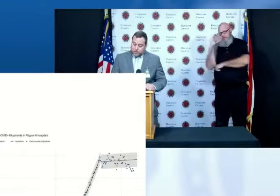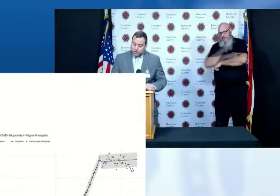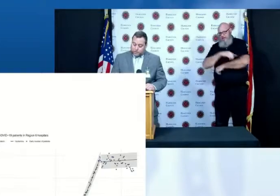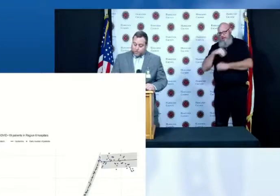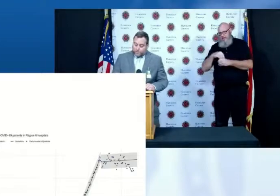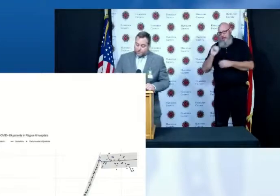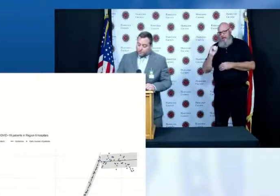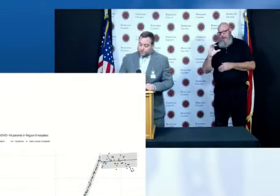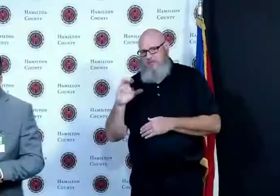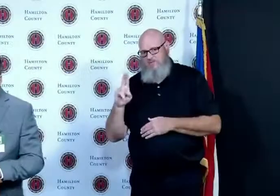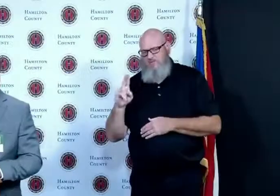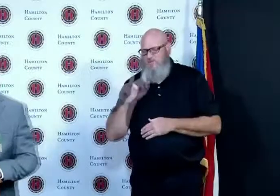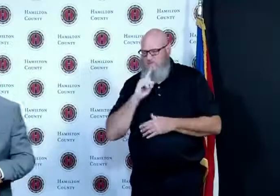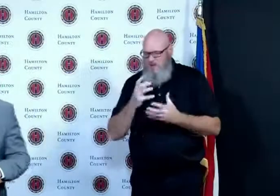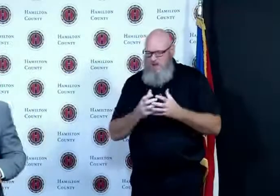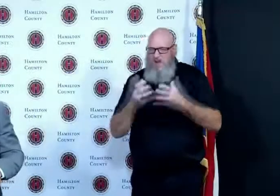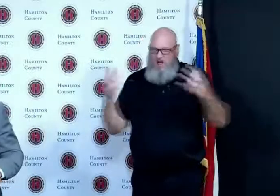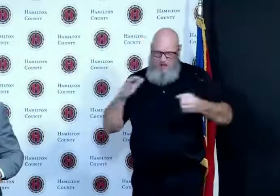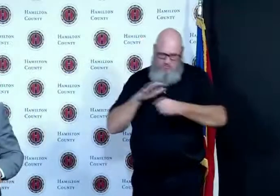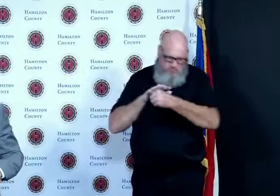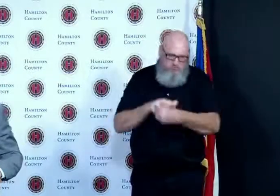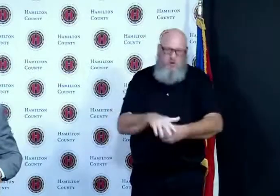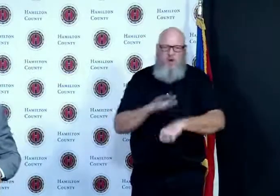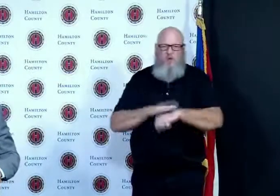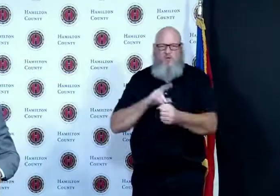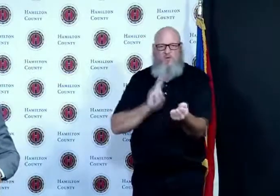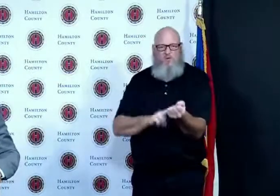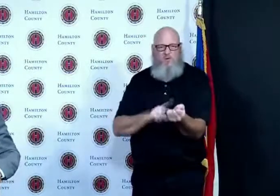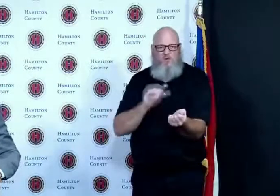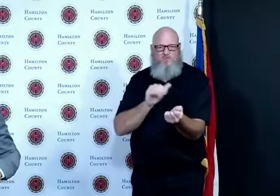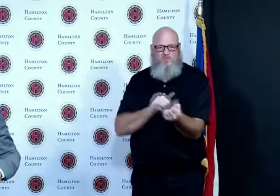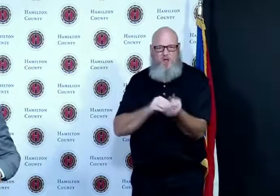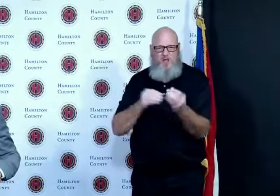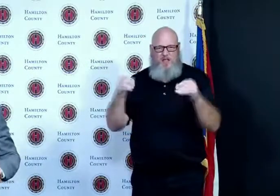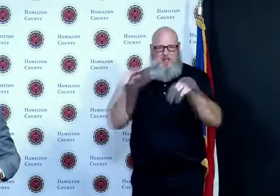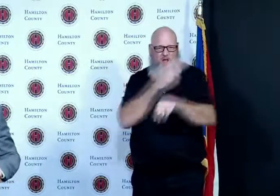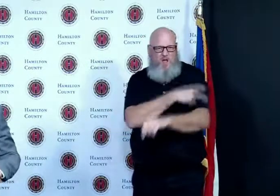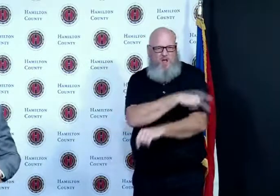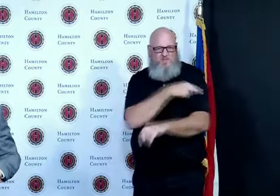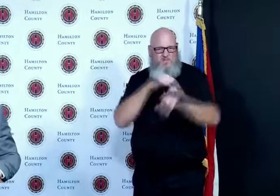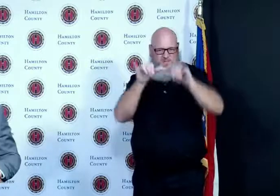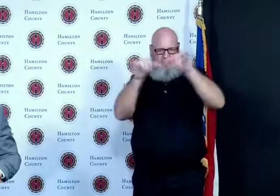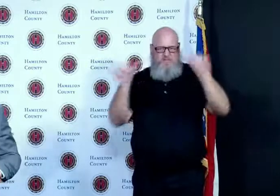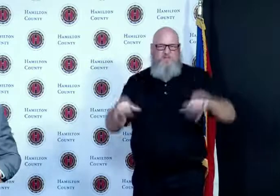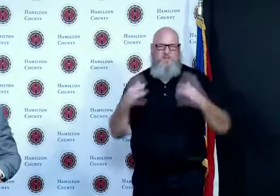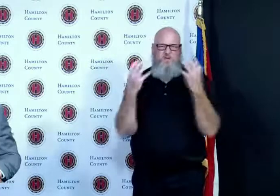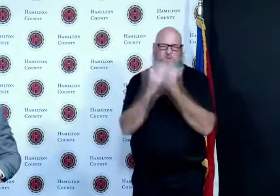turning over to some of our vaccine effort I wanted to reiterate that from the beginning